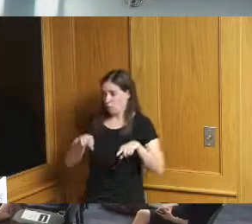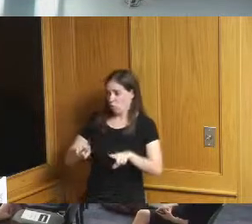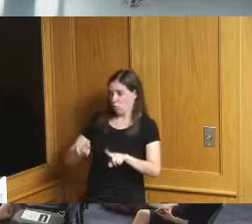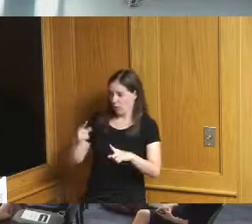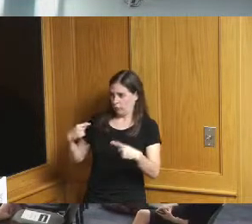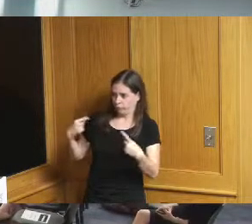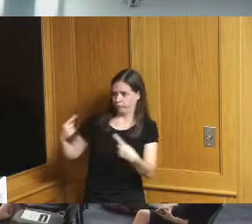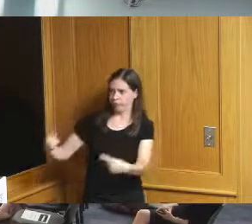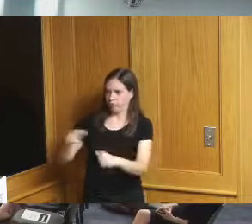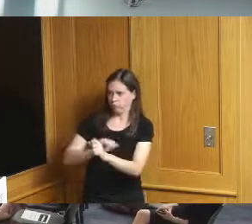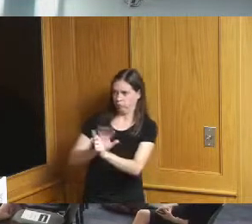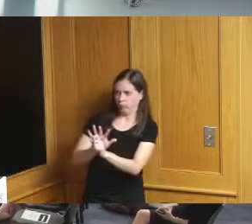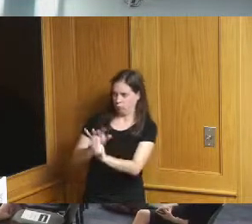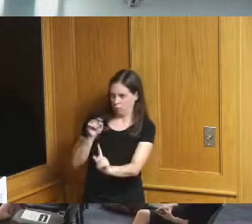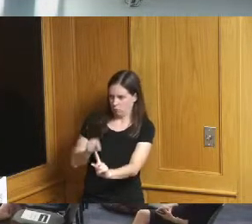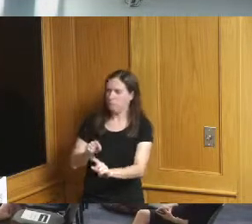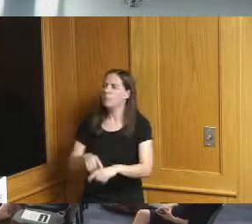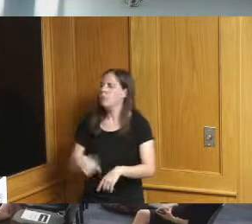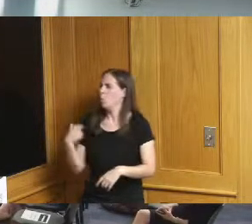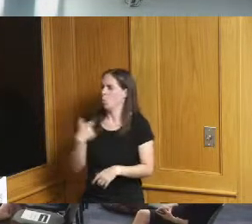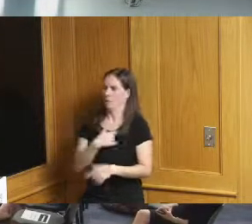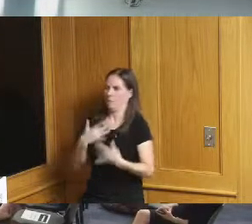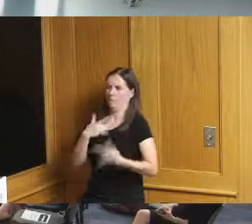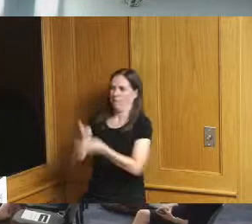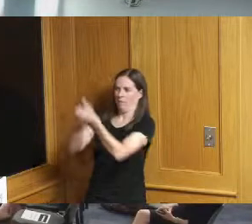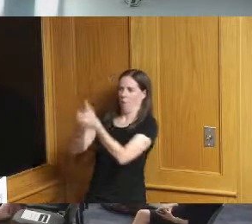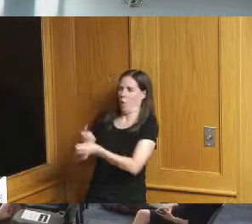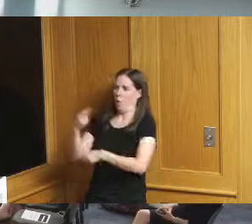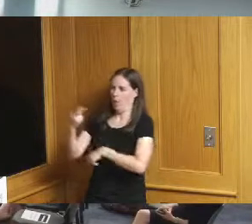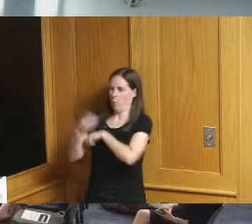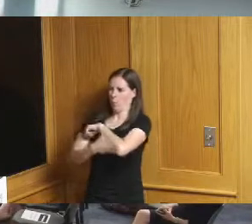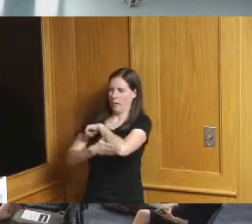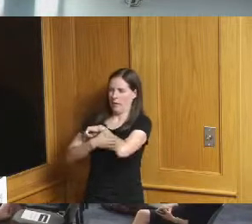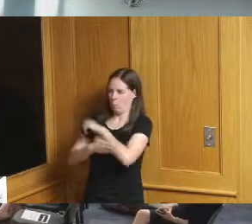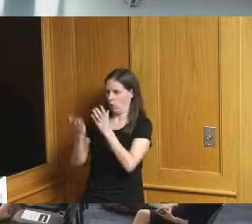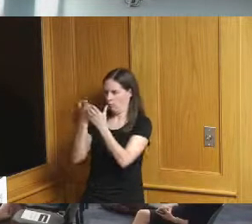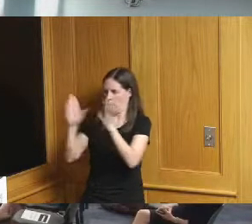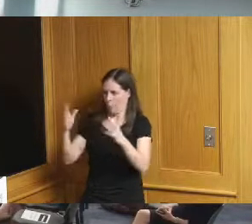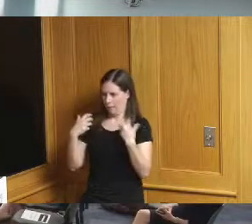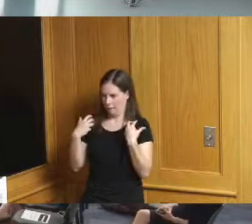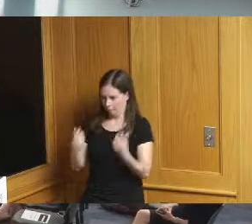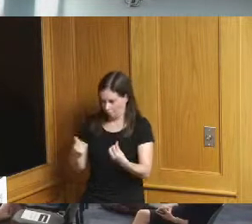followed the guidance of Hamilton County Public Health and i know you are also following or